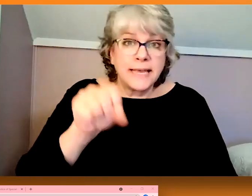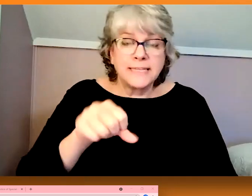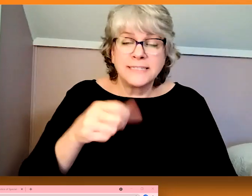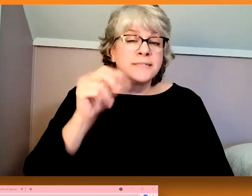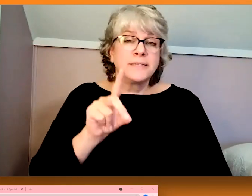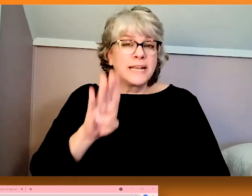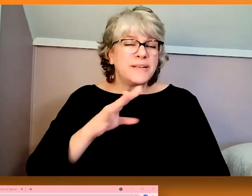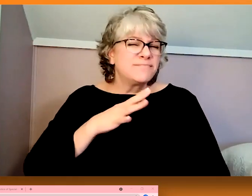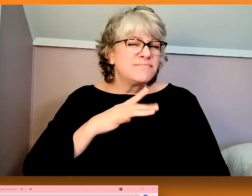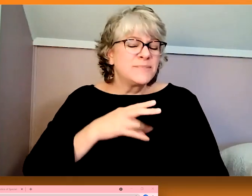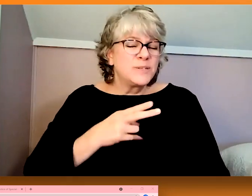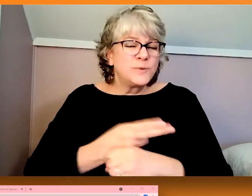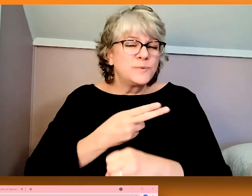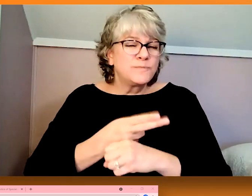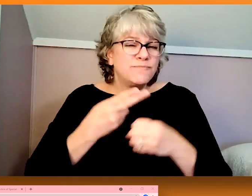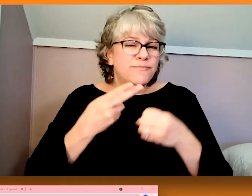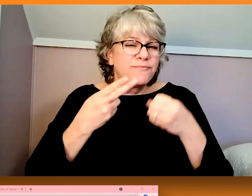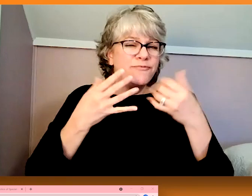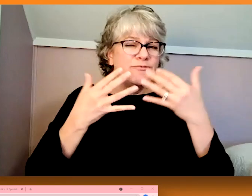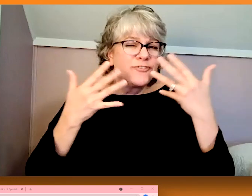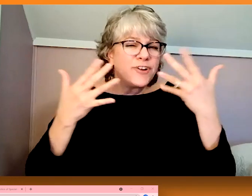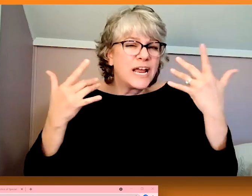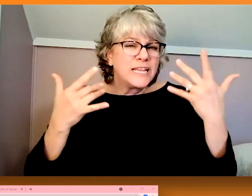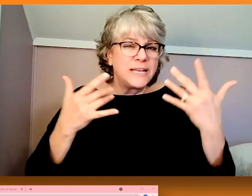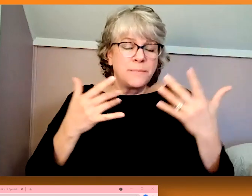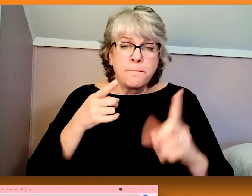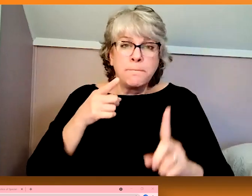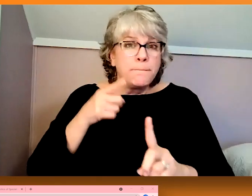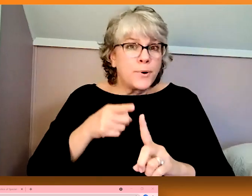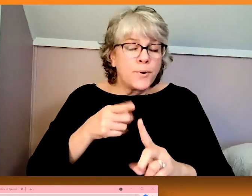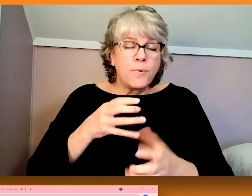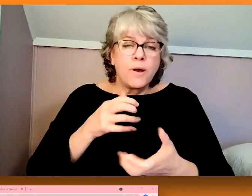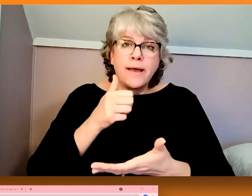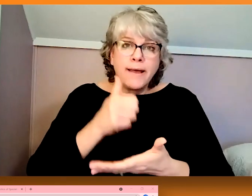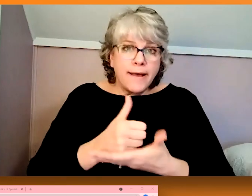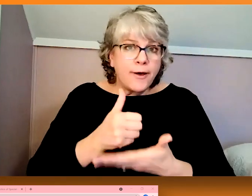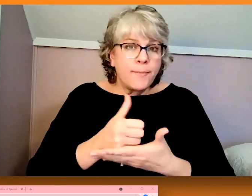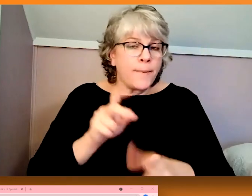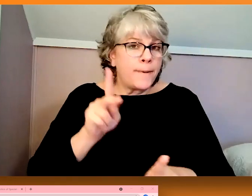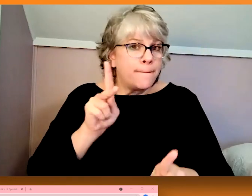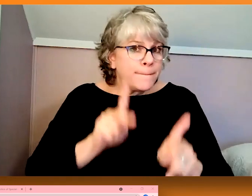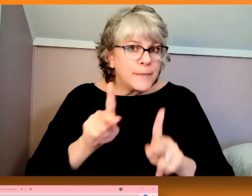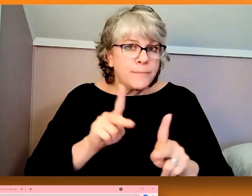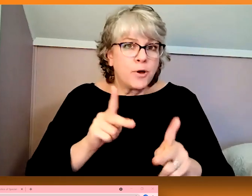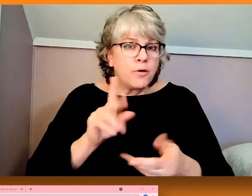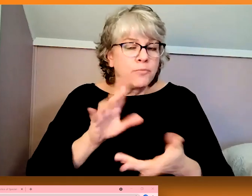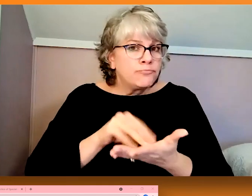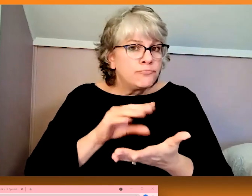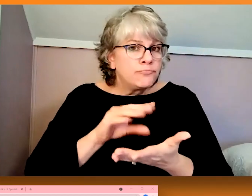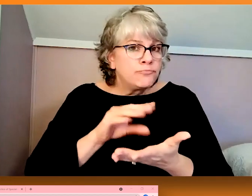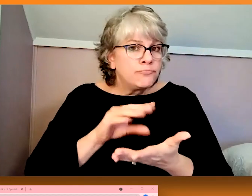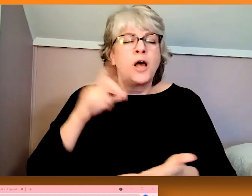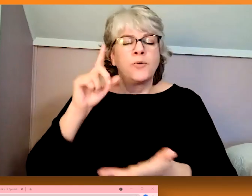and it's all about being able to help other people out and to do things for each other.